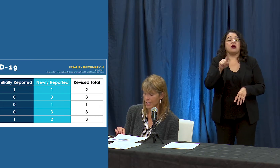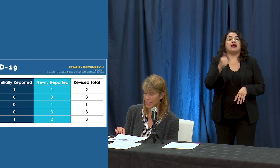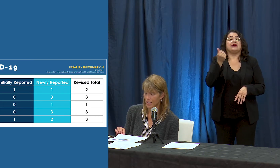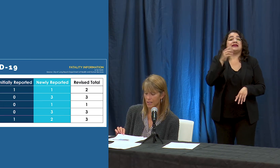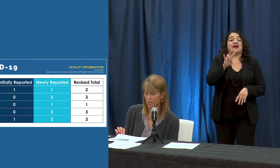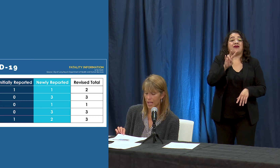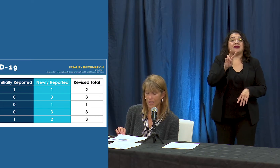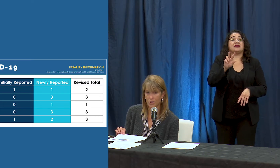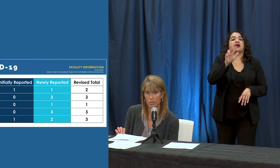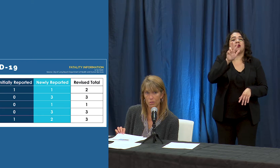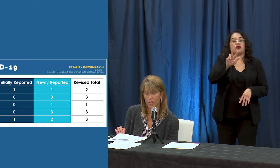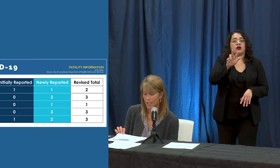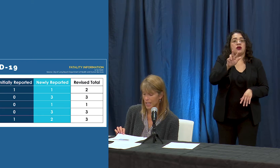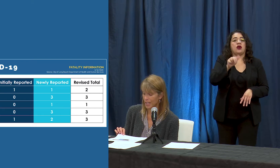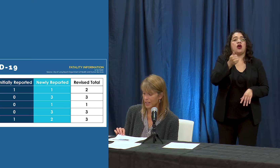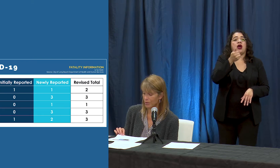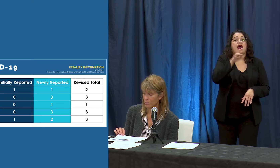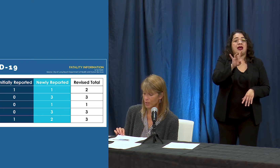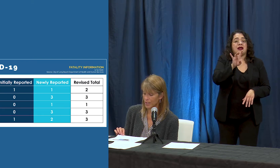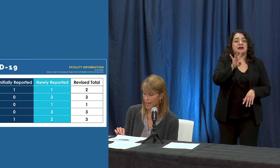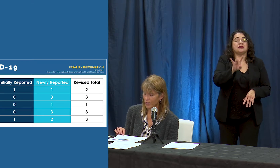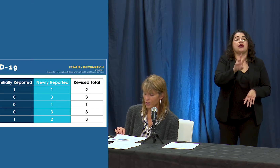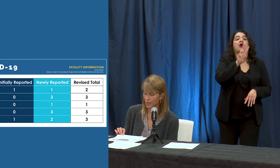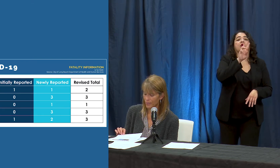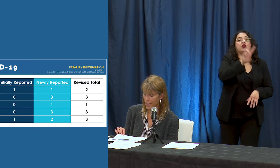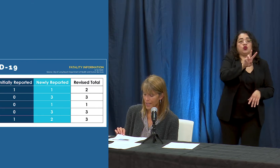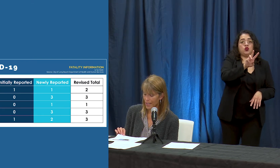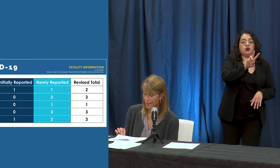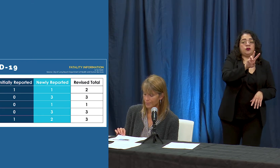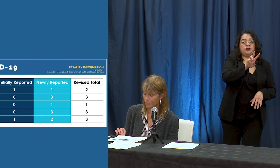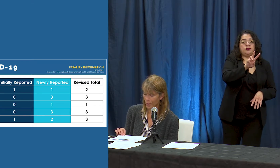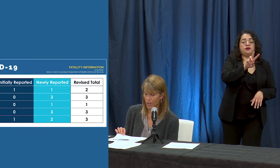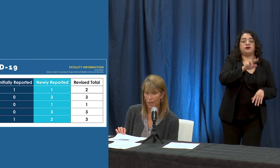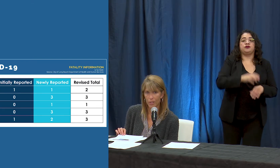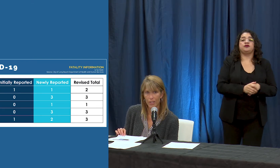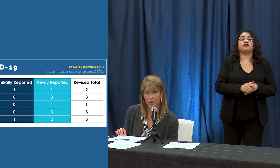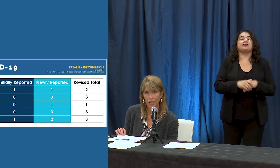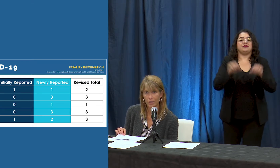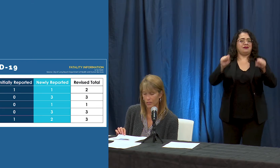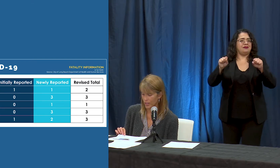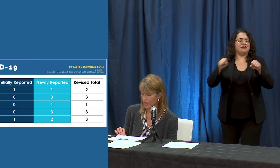18th we had 2 new reported deaths so we are working very closely as the